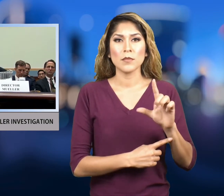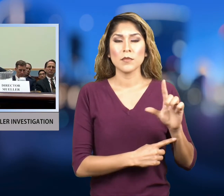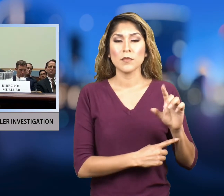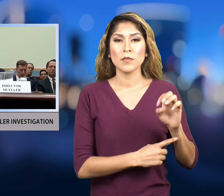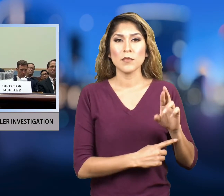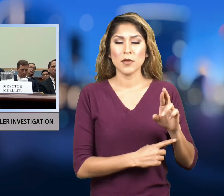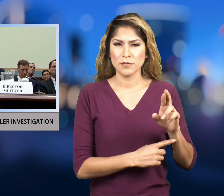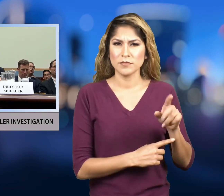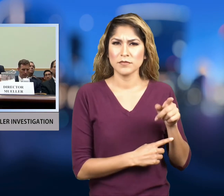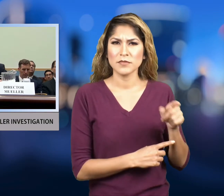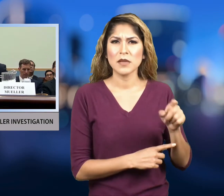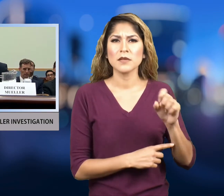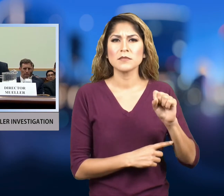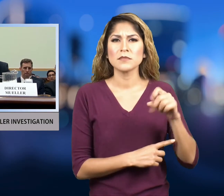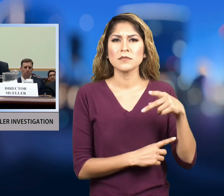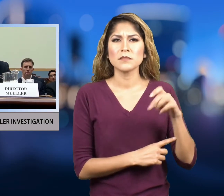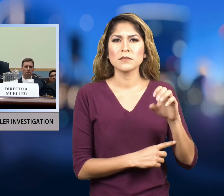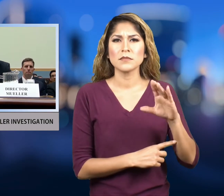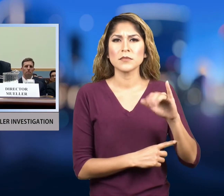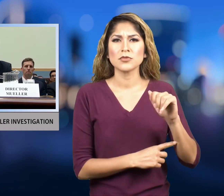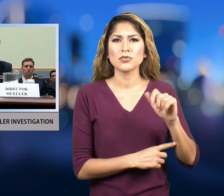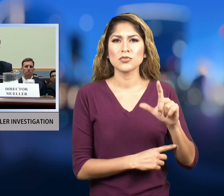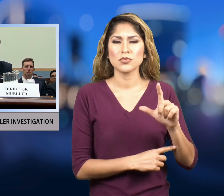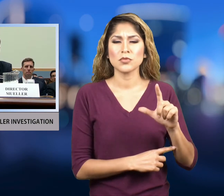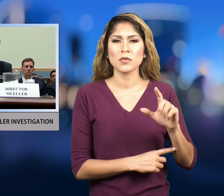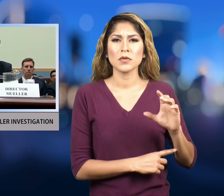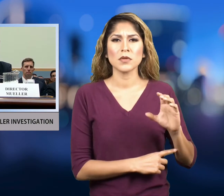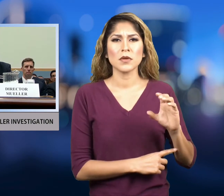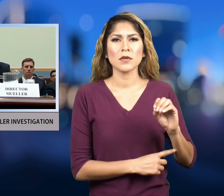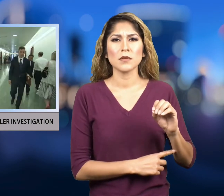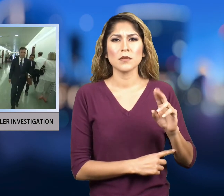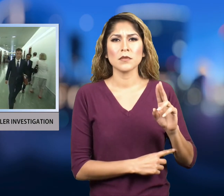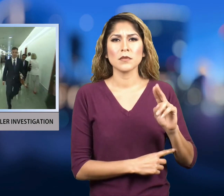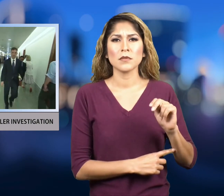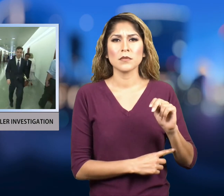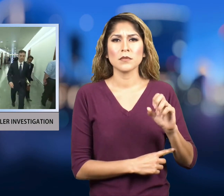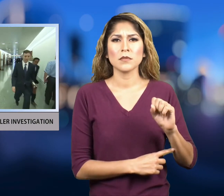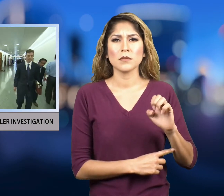Robert Mueller was